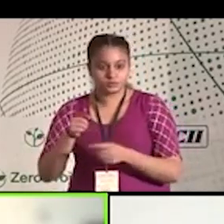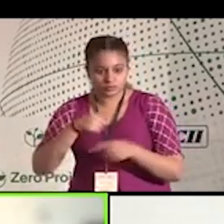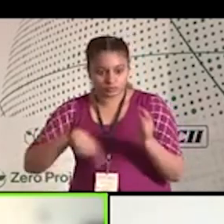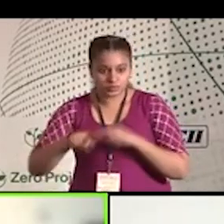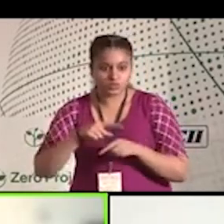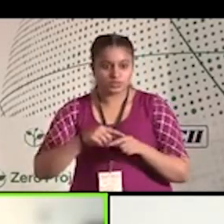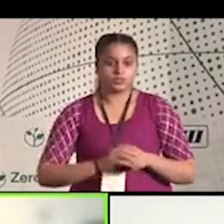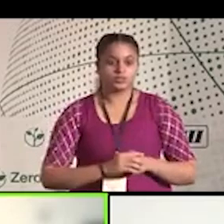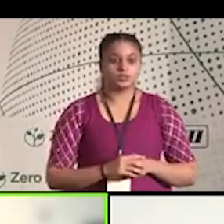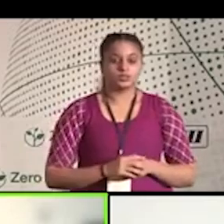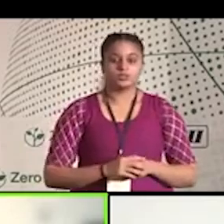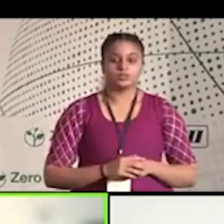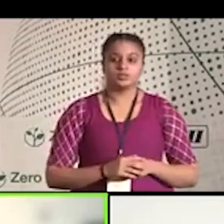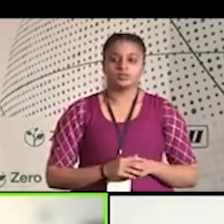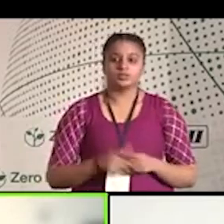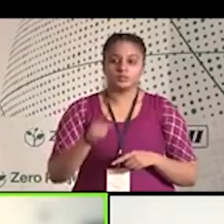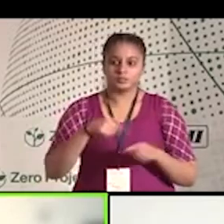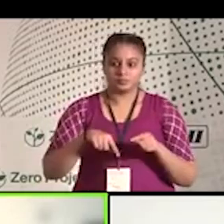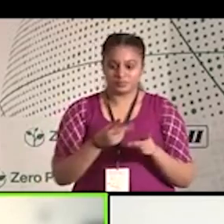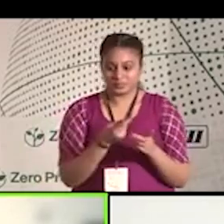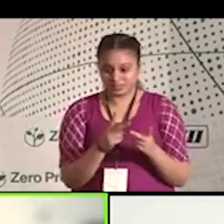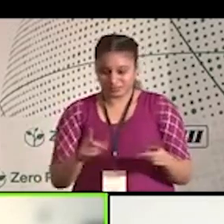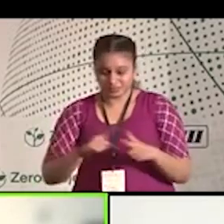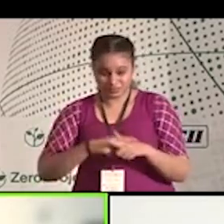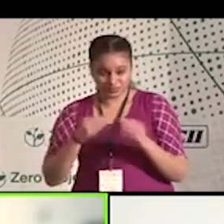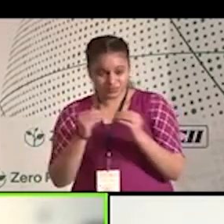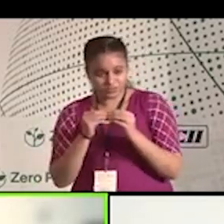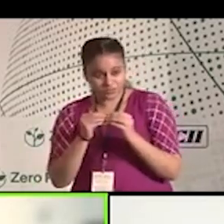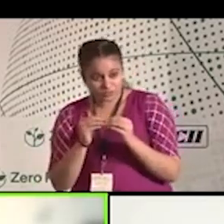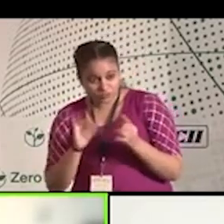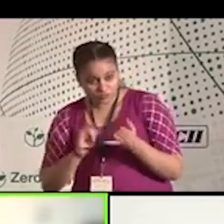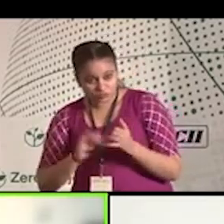and bridging the gap between the job seekers and jobseekers